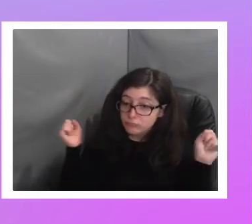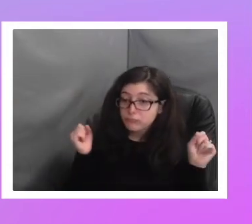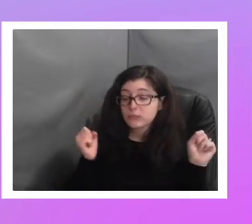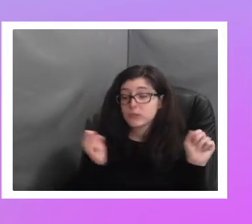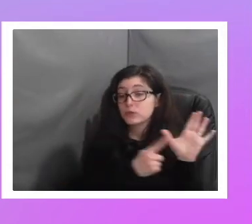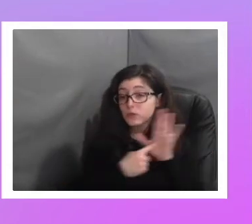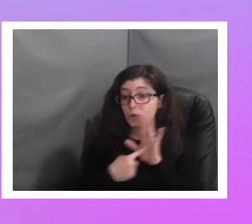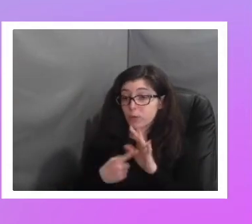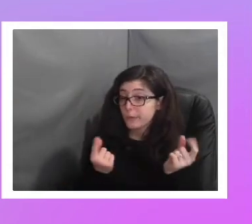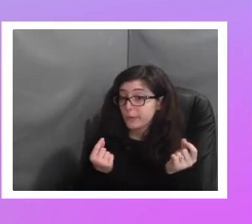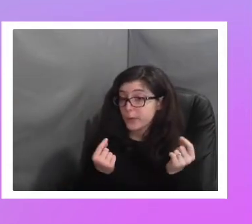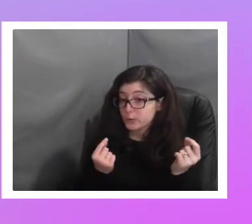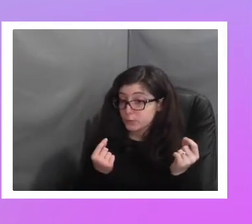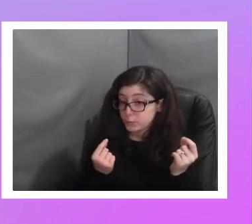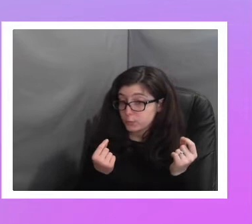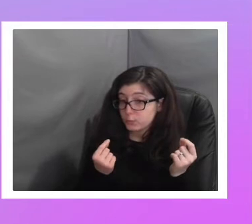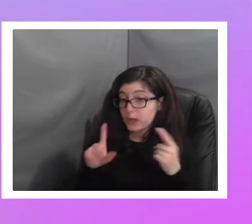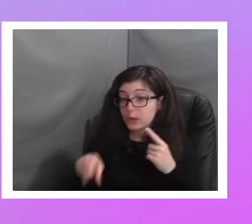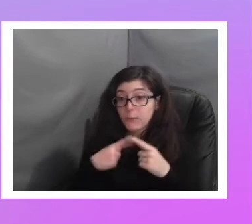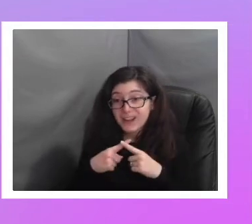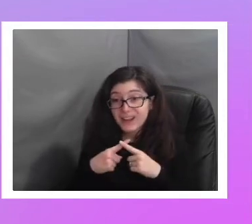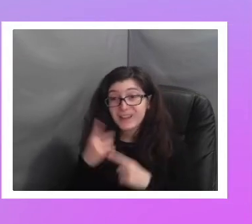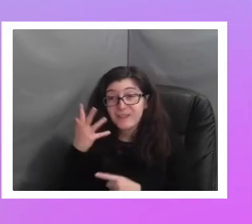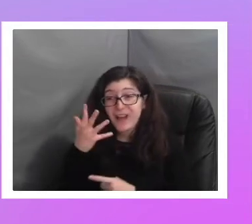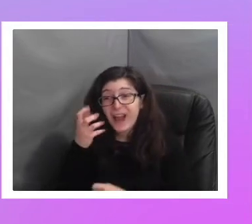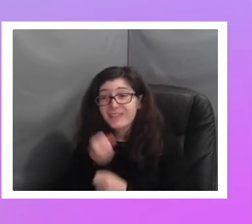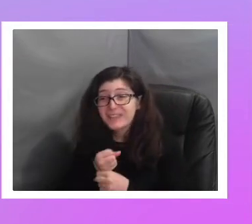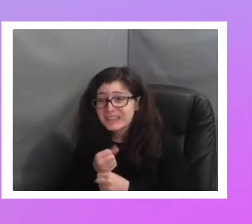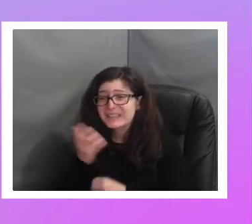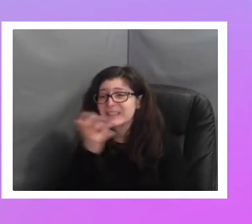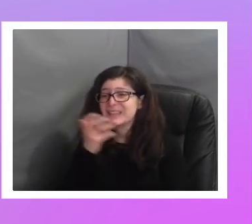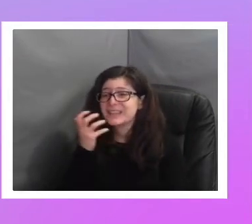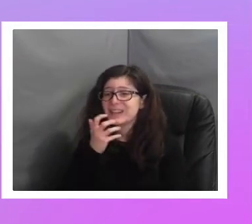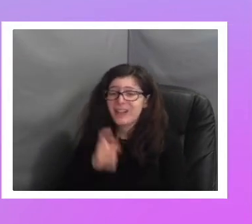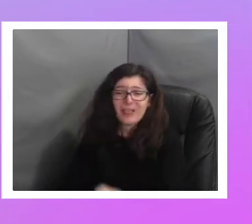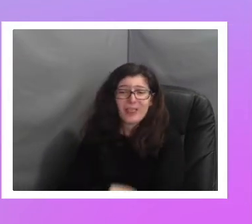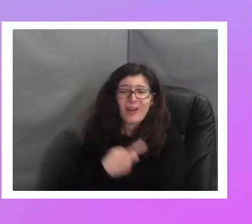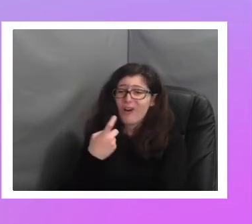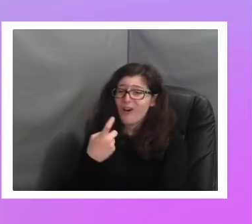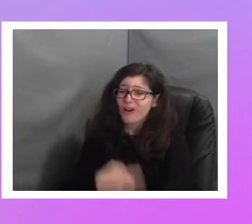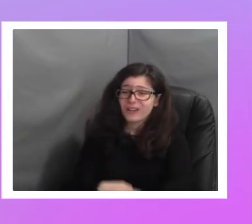and when you're doing it, five years is an awfully long time, I'm not sure anyone would be that patient.